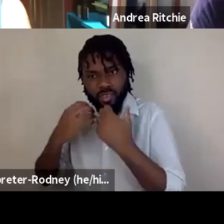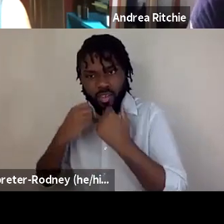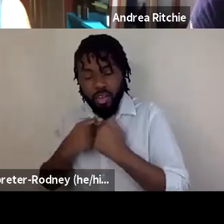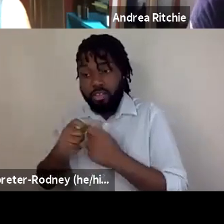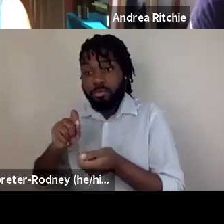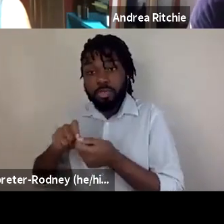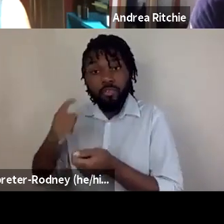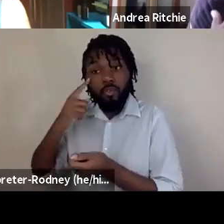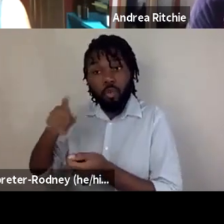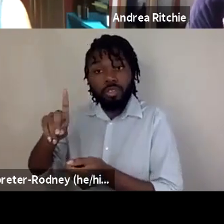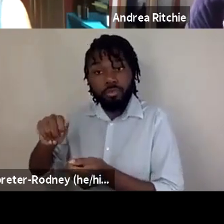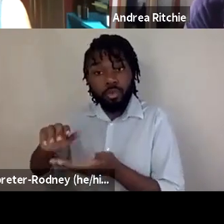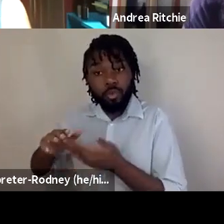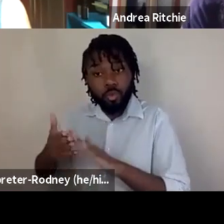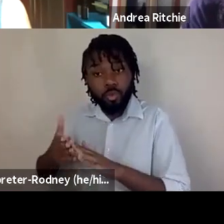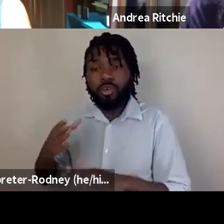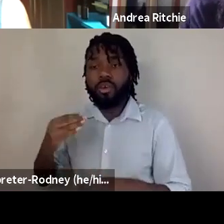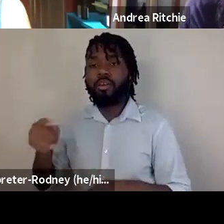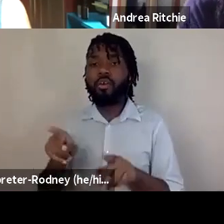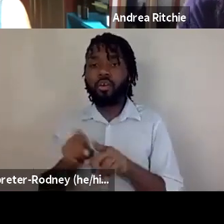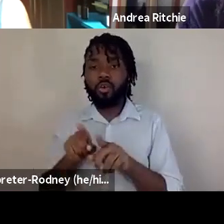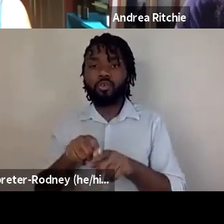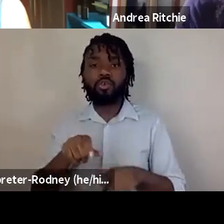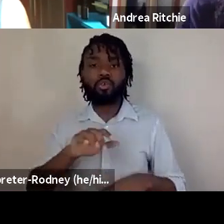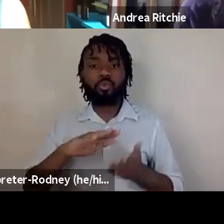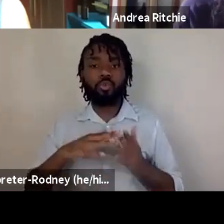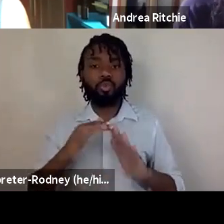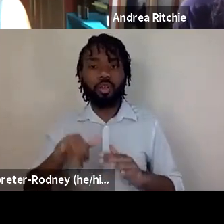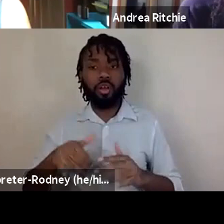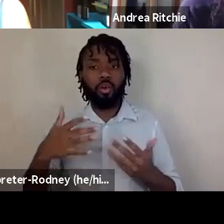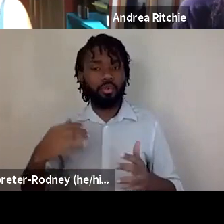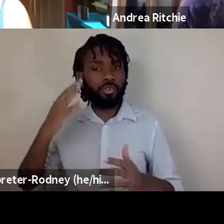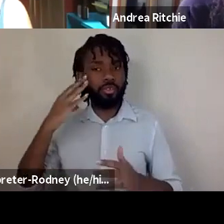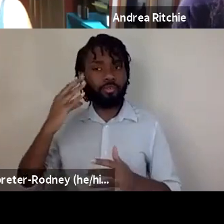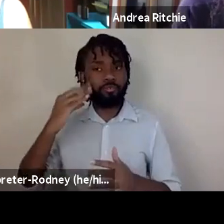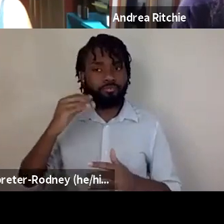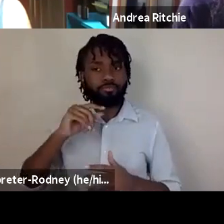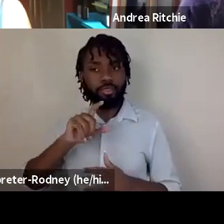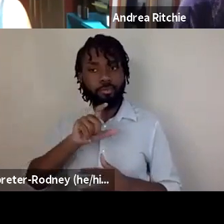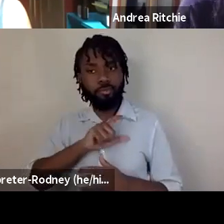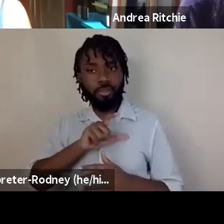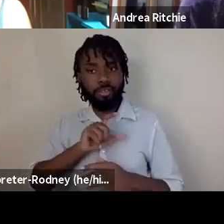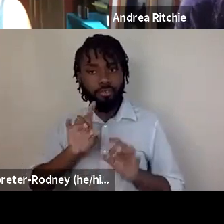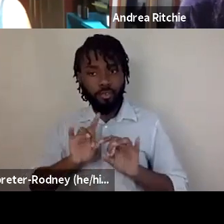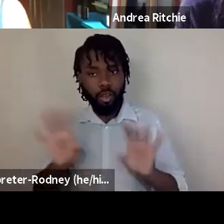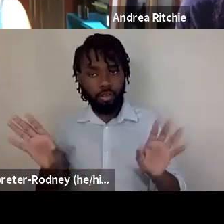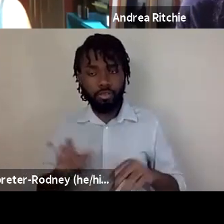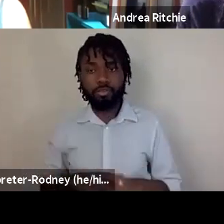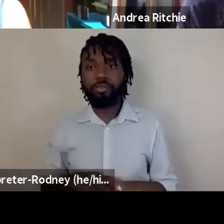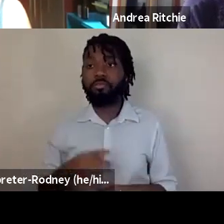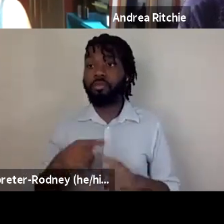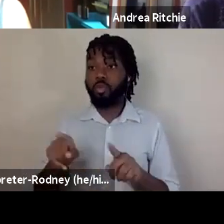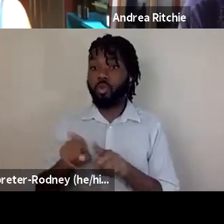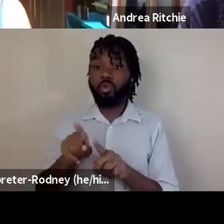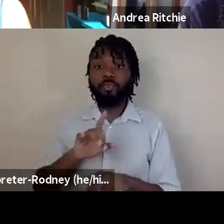but also communities that have experienced police violence and violence of the state in every setting,